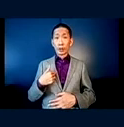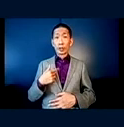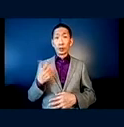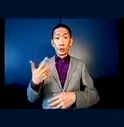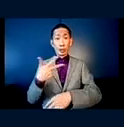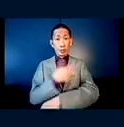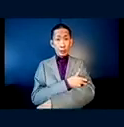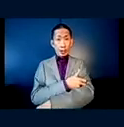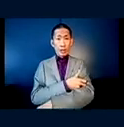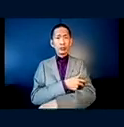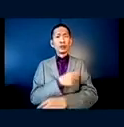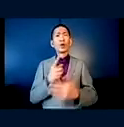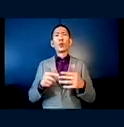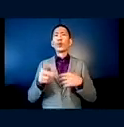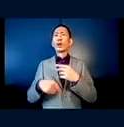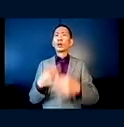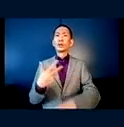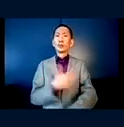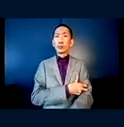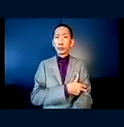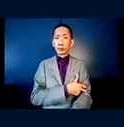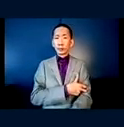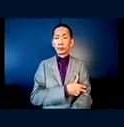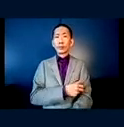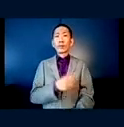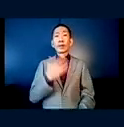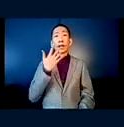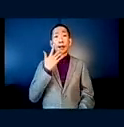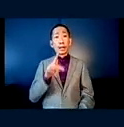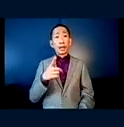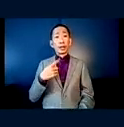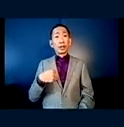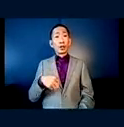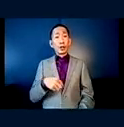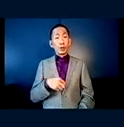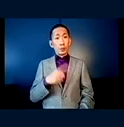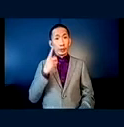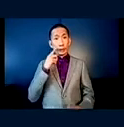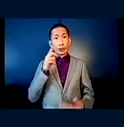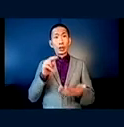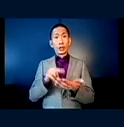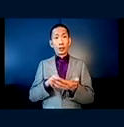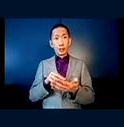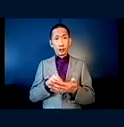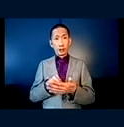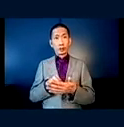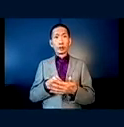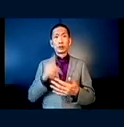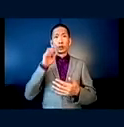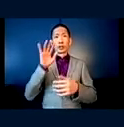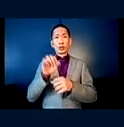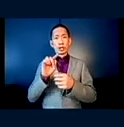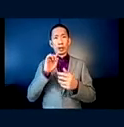KID EXISTS, IF THEY EXIST IF THEY HAVE BEEN IMMUNIZED AND FOR WHAT. WE WERE LUCKY THE NURSES TOOK